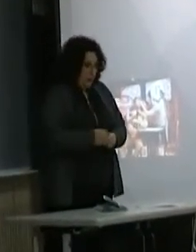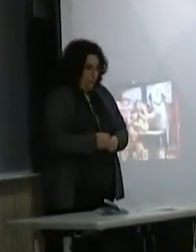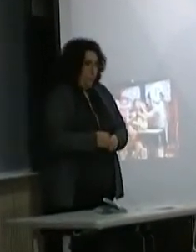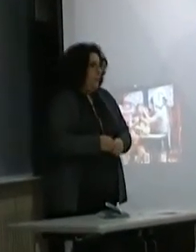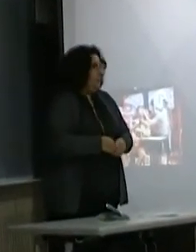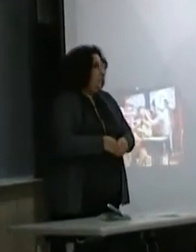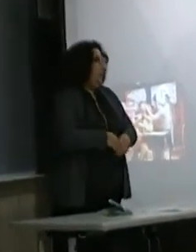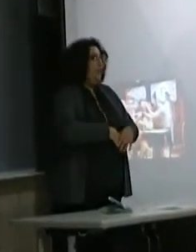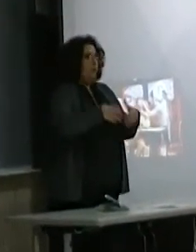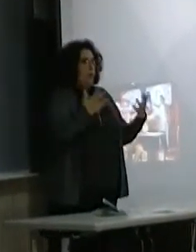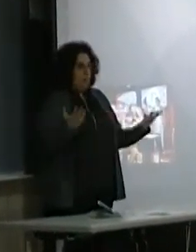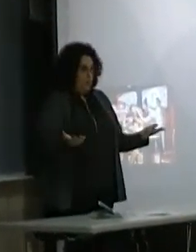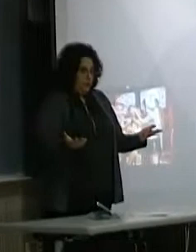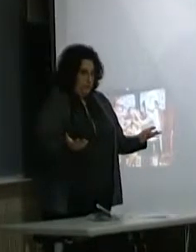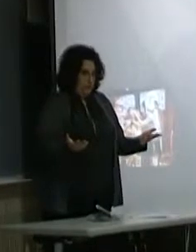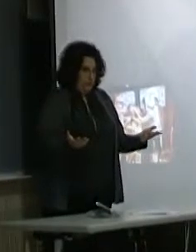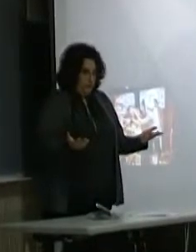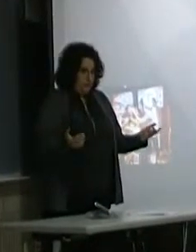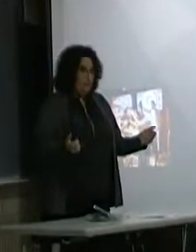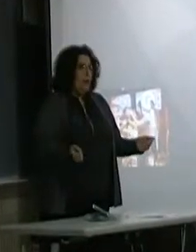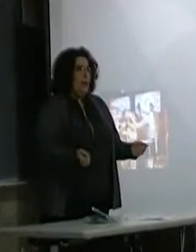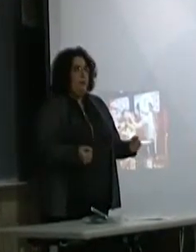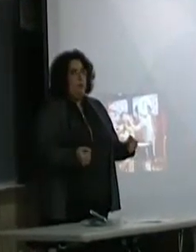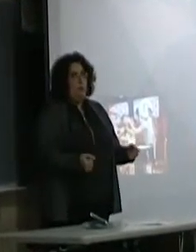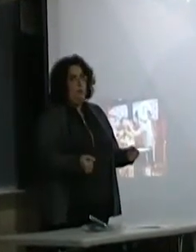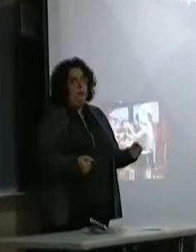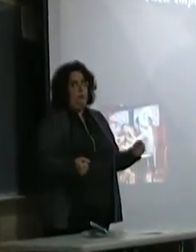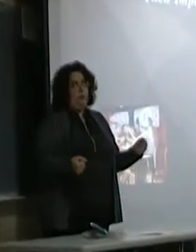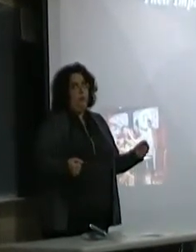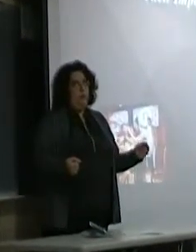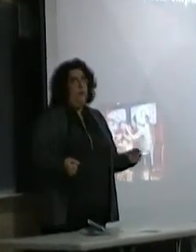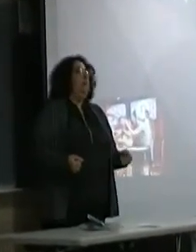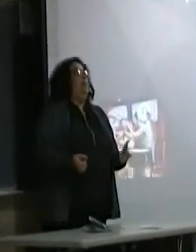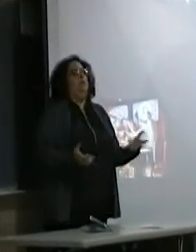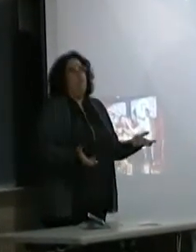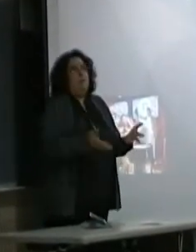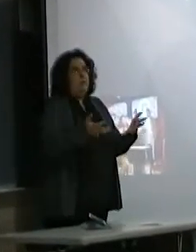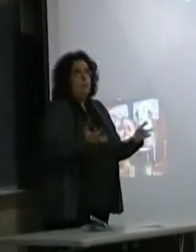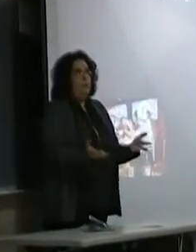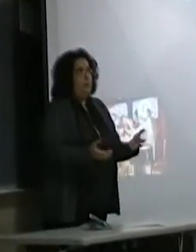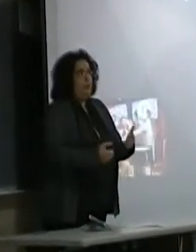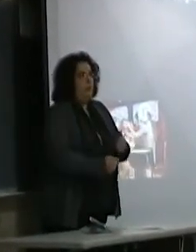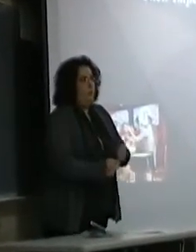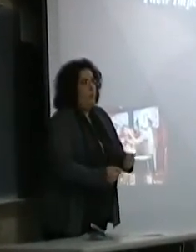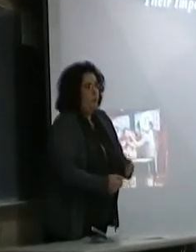all of which foster Deaf pride in the community as well as the Deaf identity for each person.